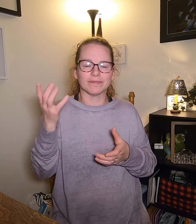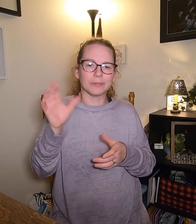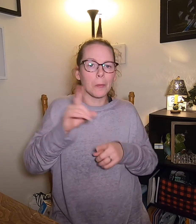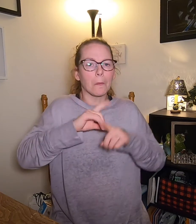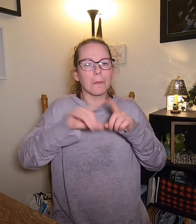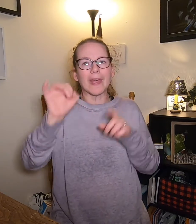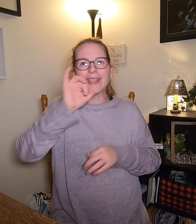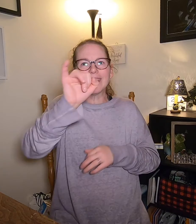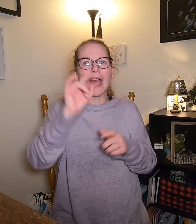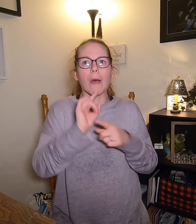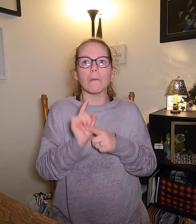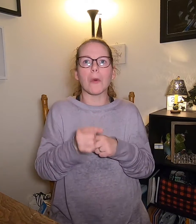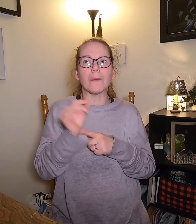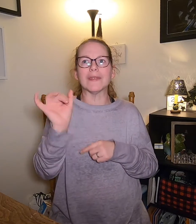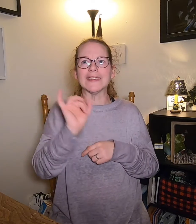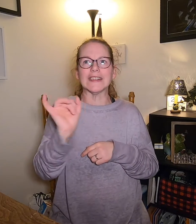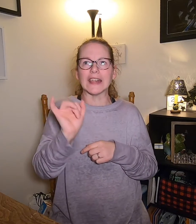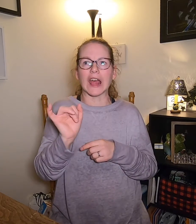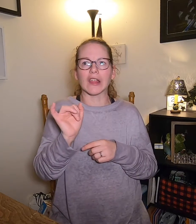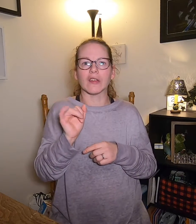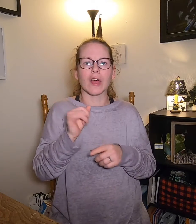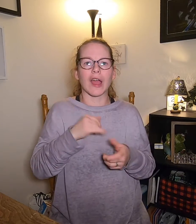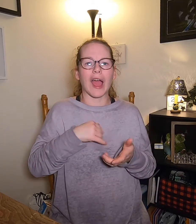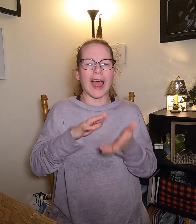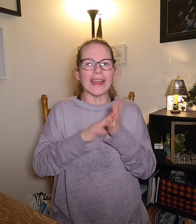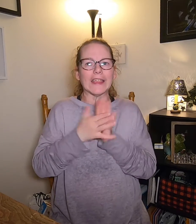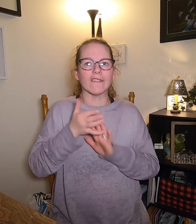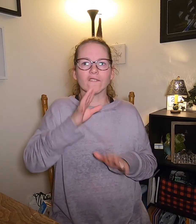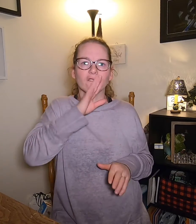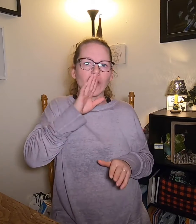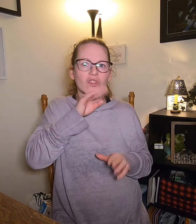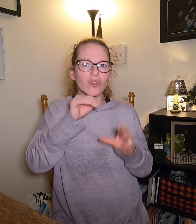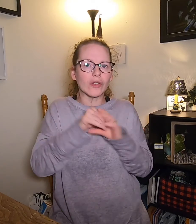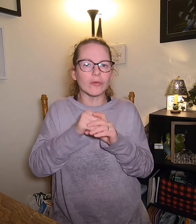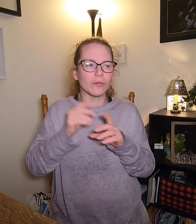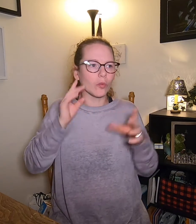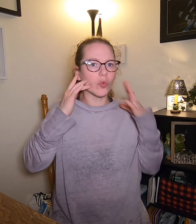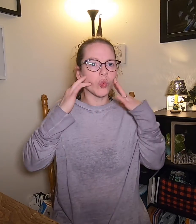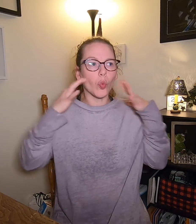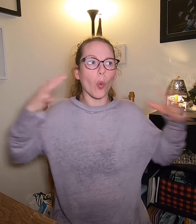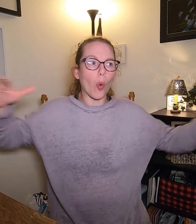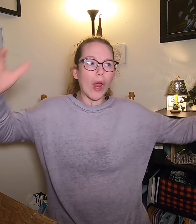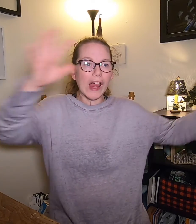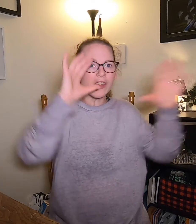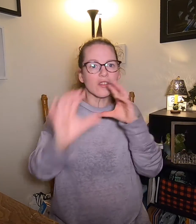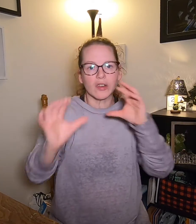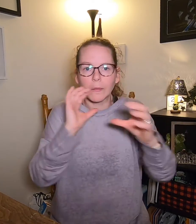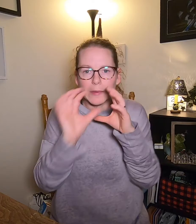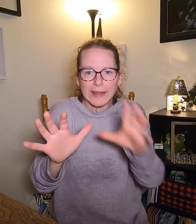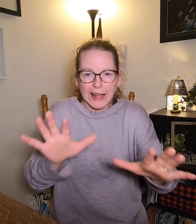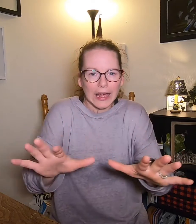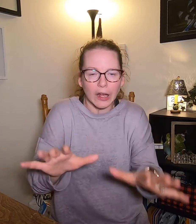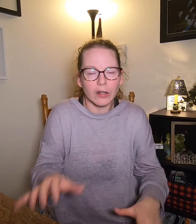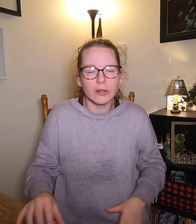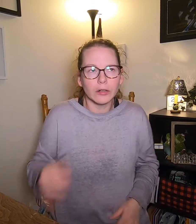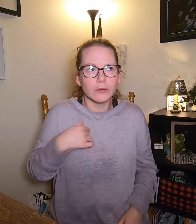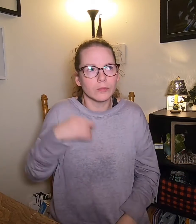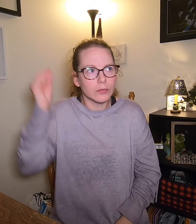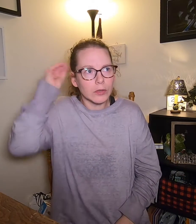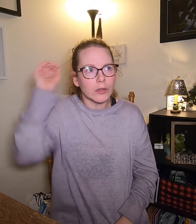but in that moment I get frustrated in nosiy environment and communication with someone